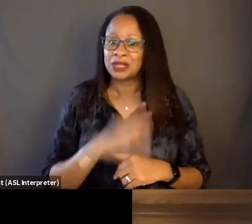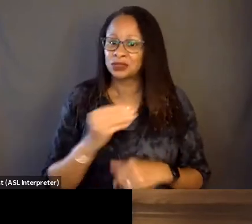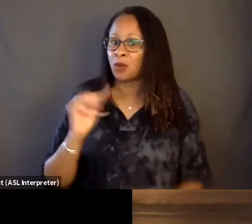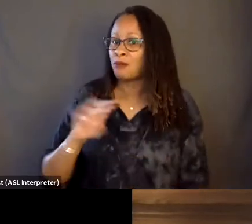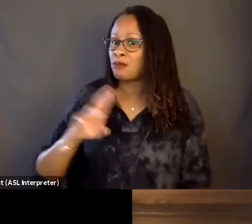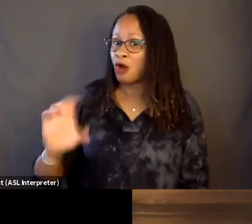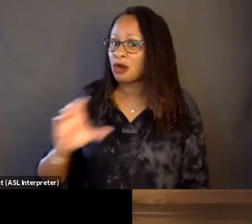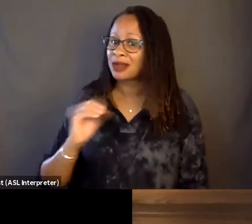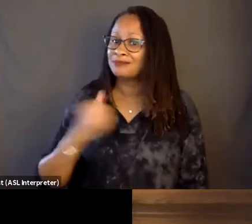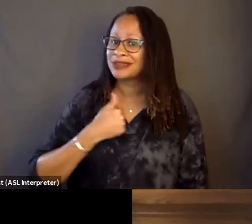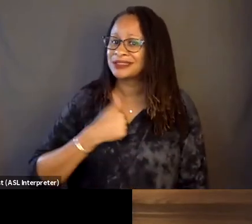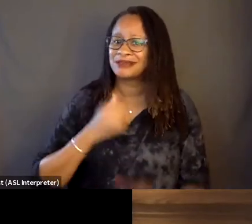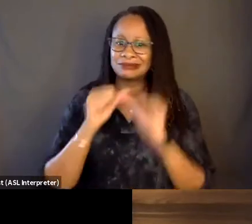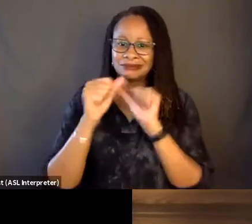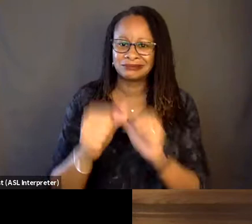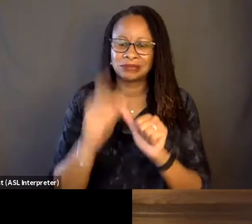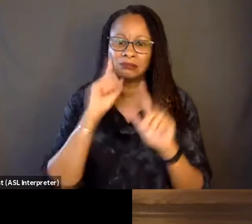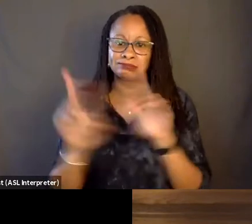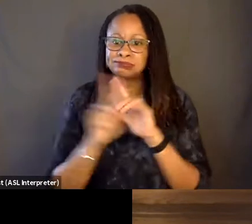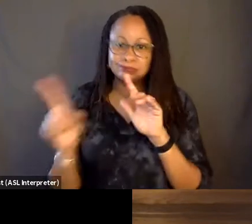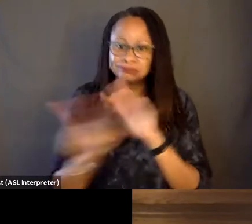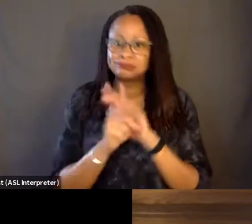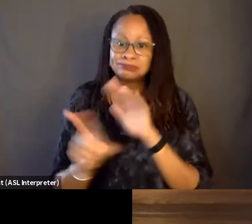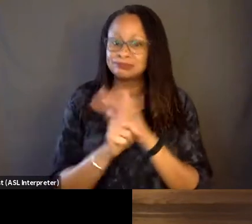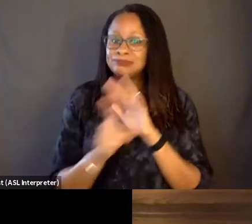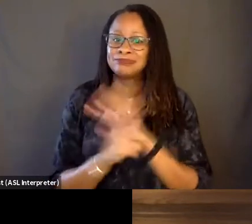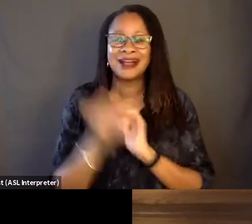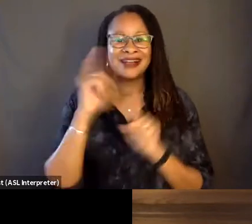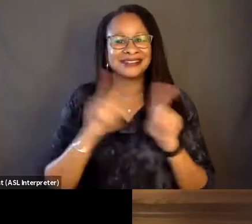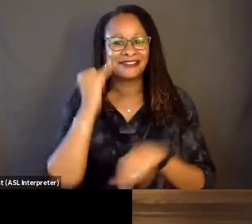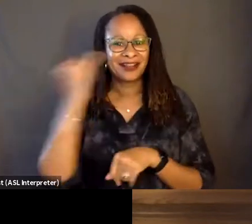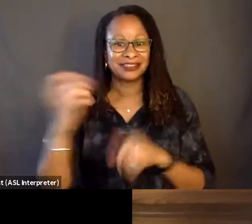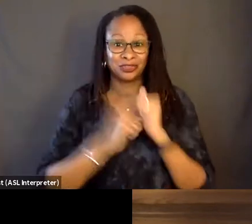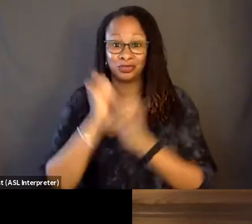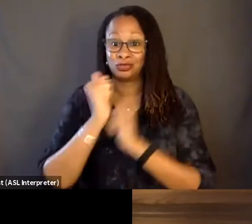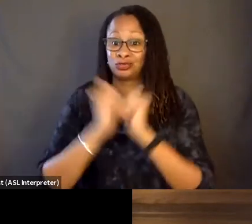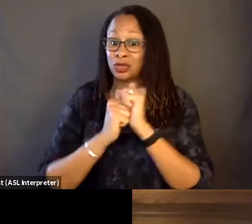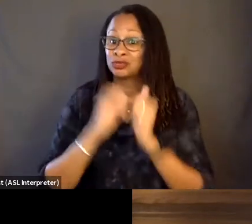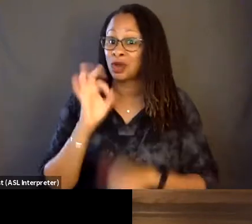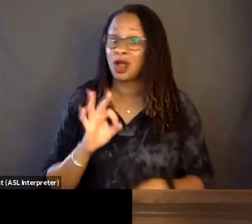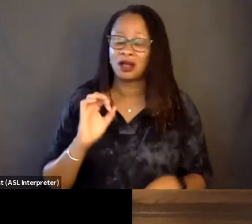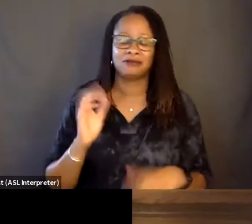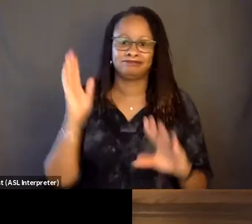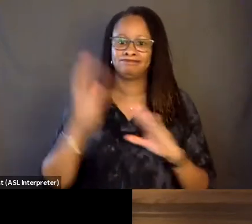kind of coming up with ideas in the structuring of, you know, ultimately the script.